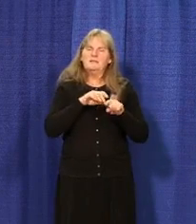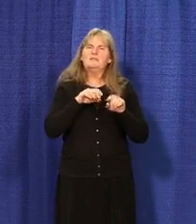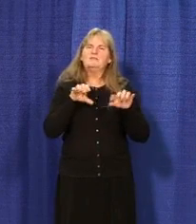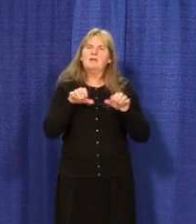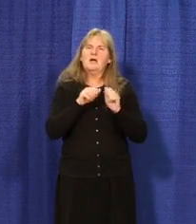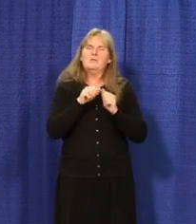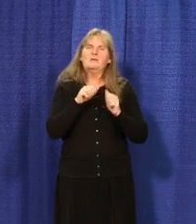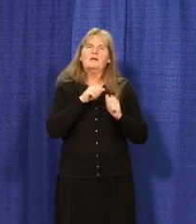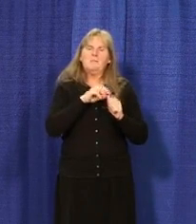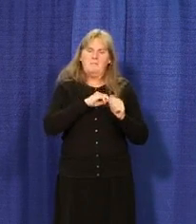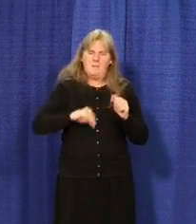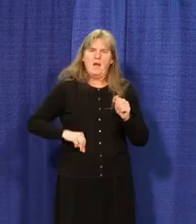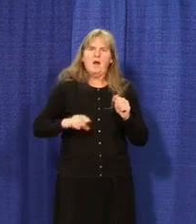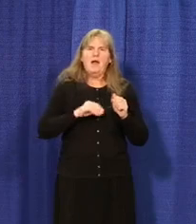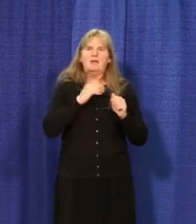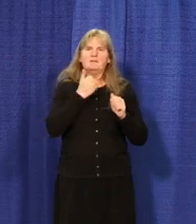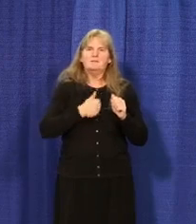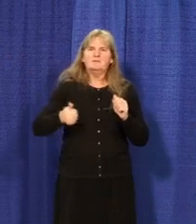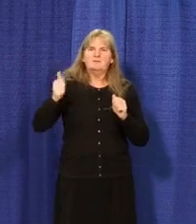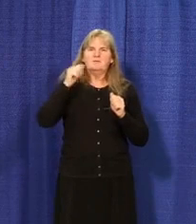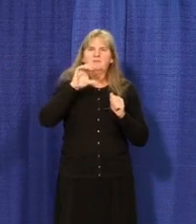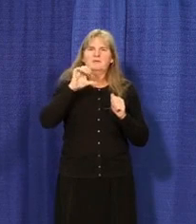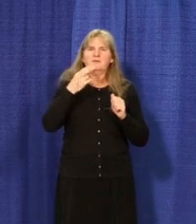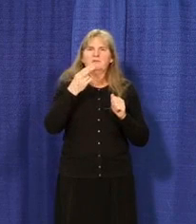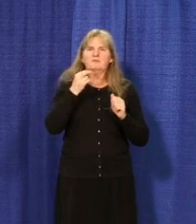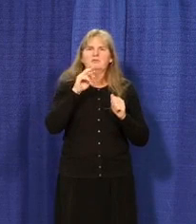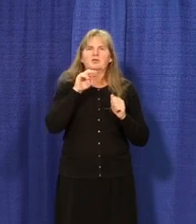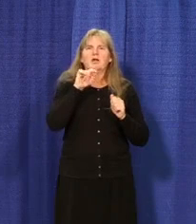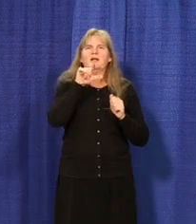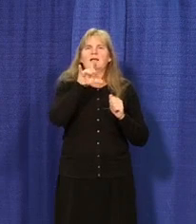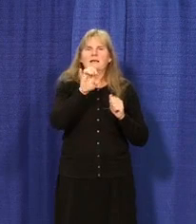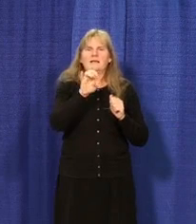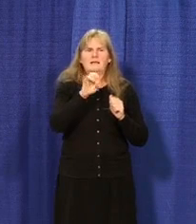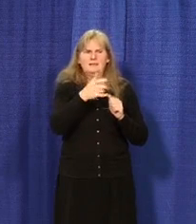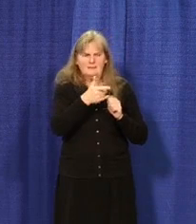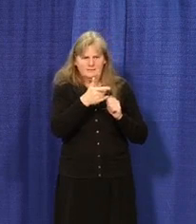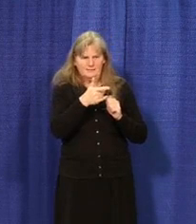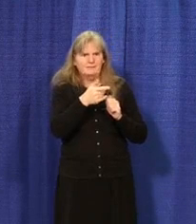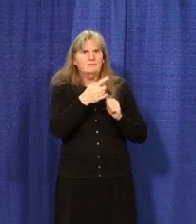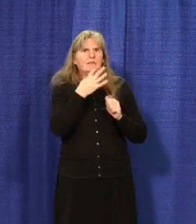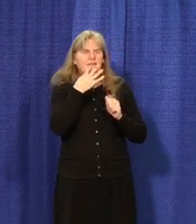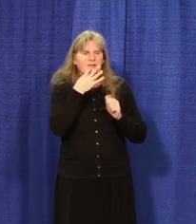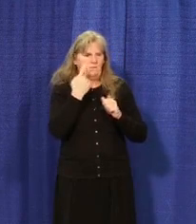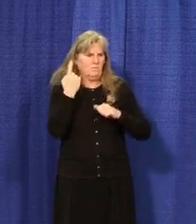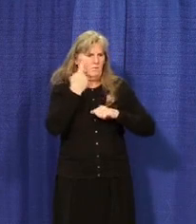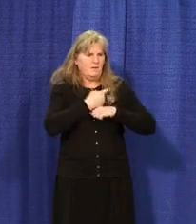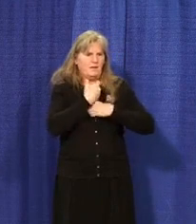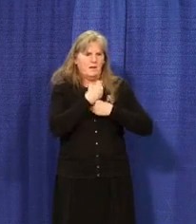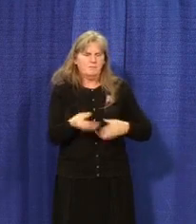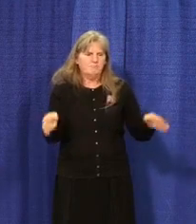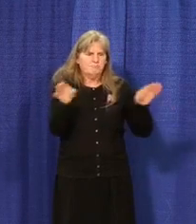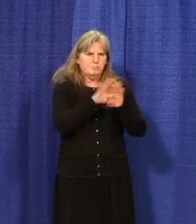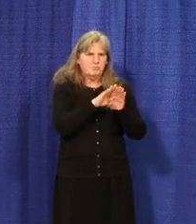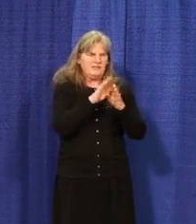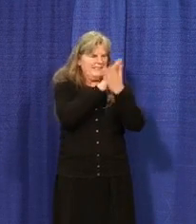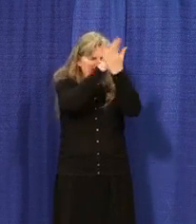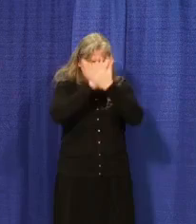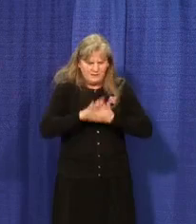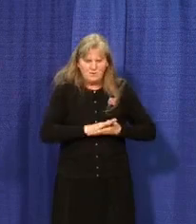chiefs, his initial response right away was, a day to shut down offices and sanitize.